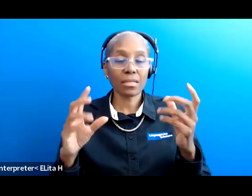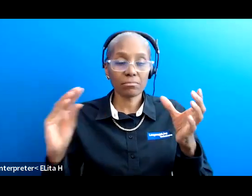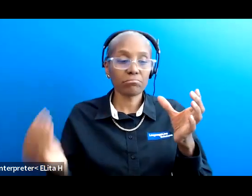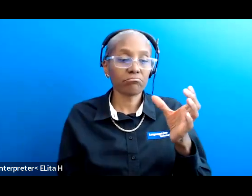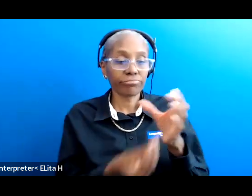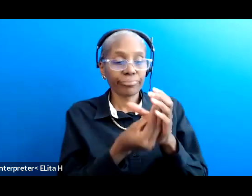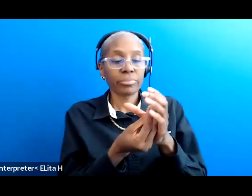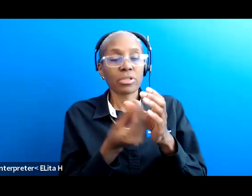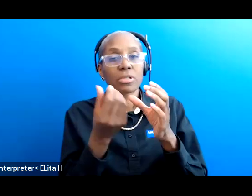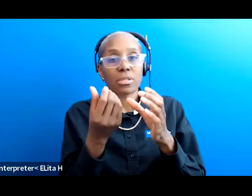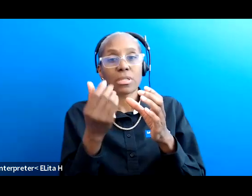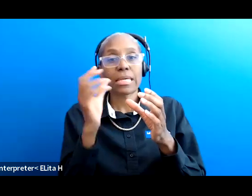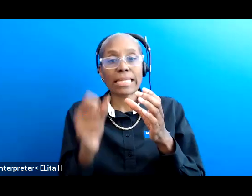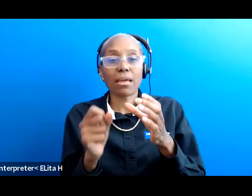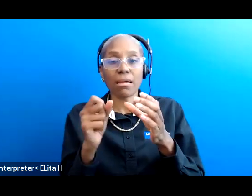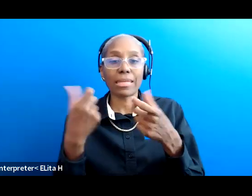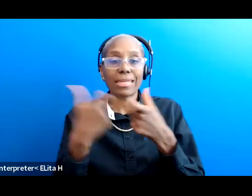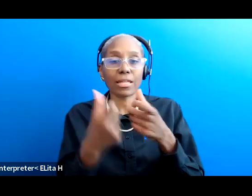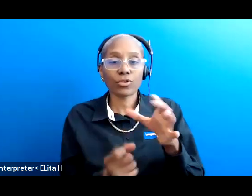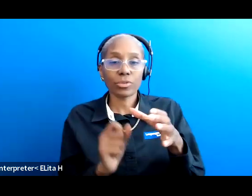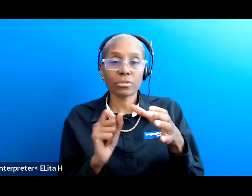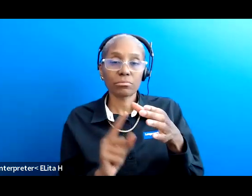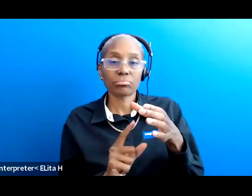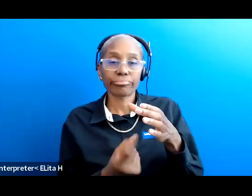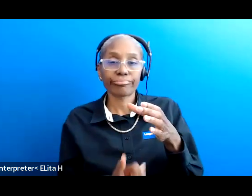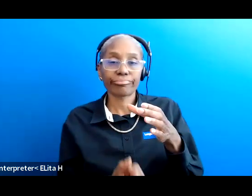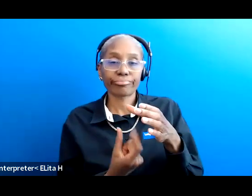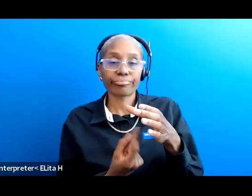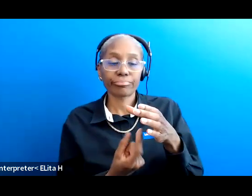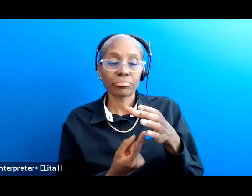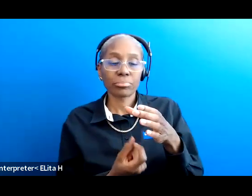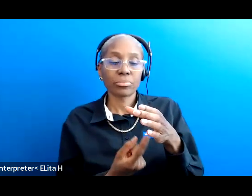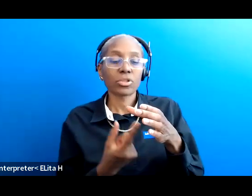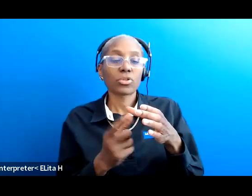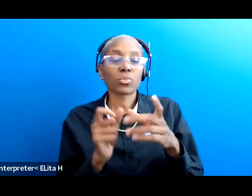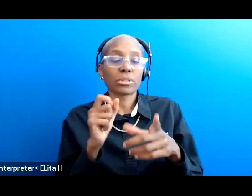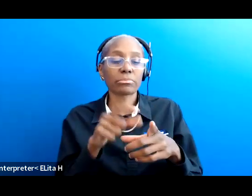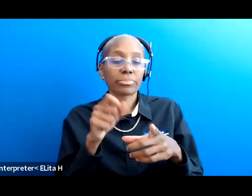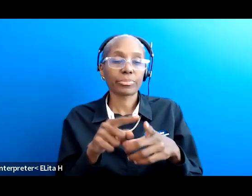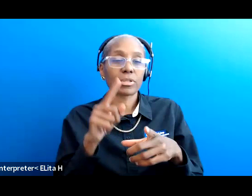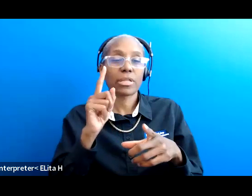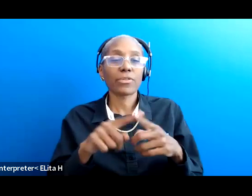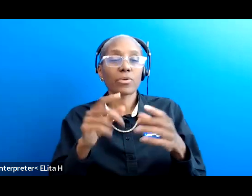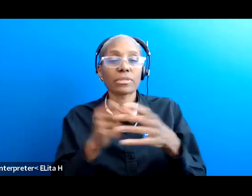an electrical stimulation that will help stimulate the rectal sphincters.